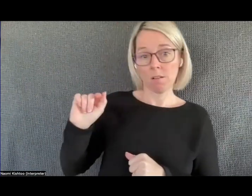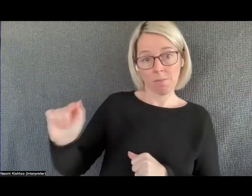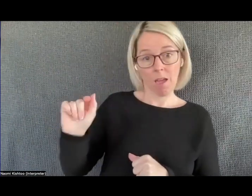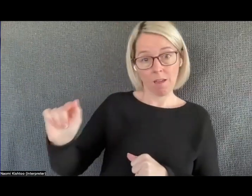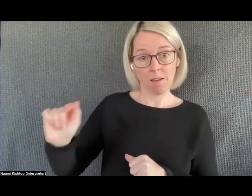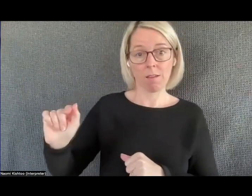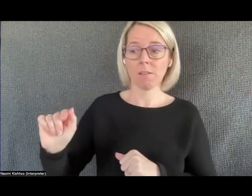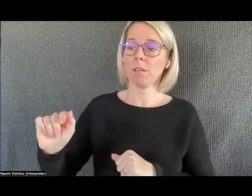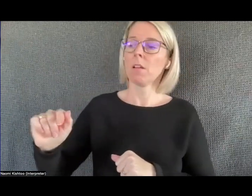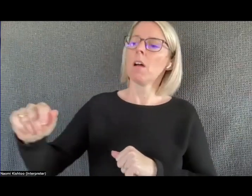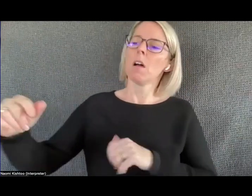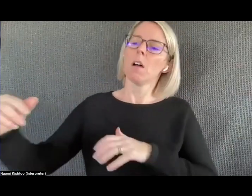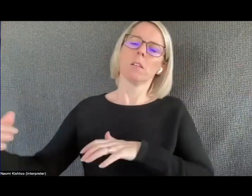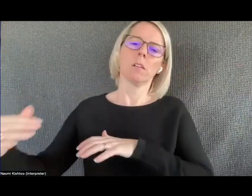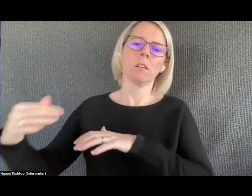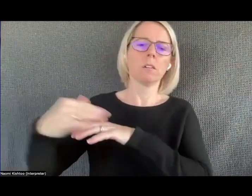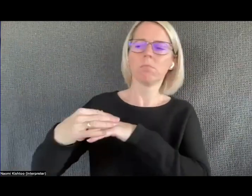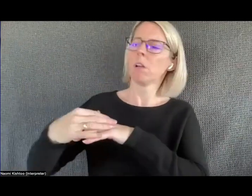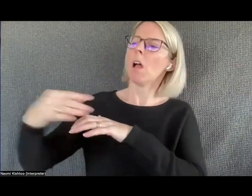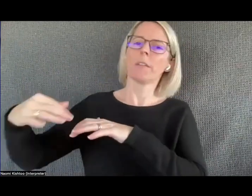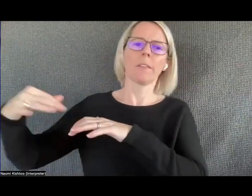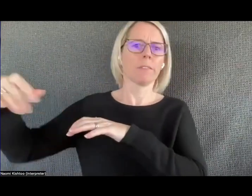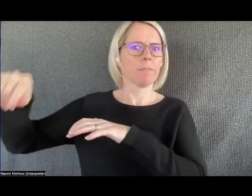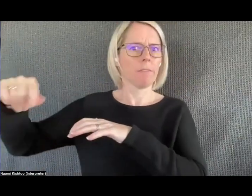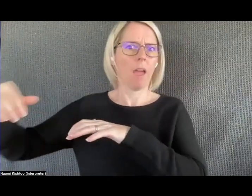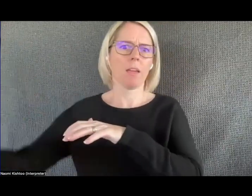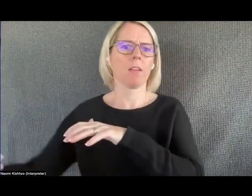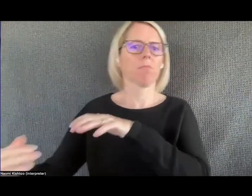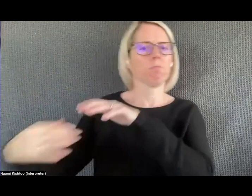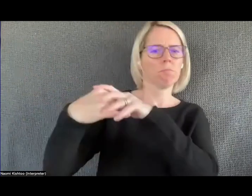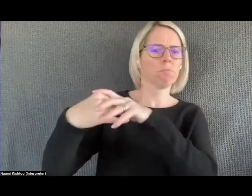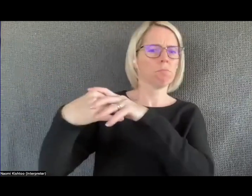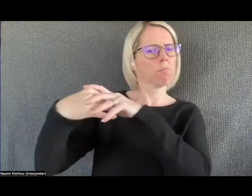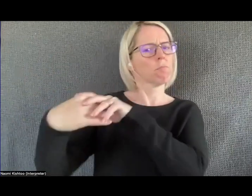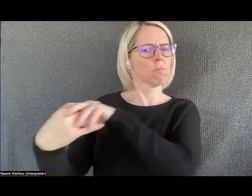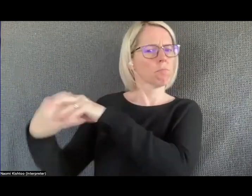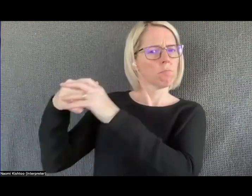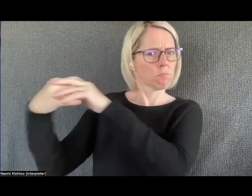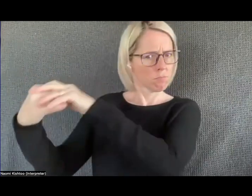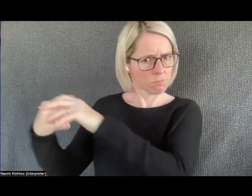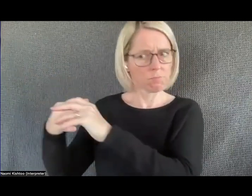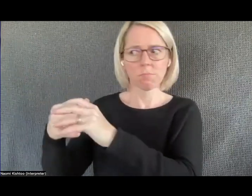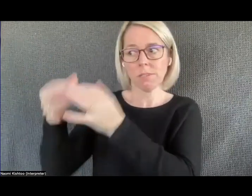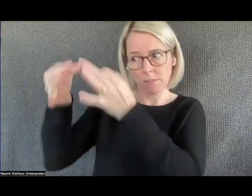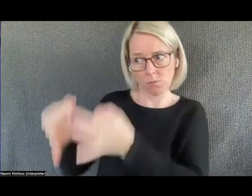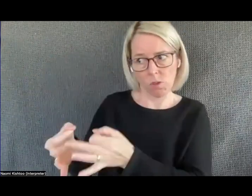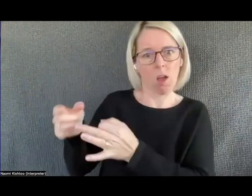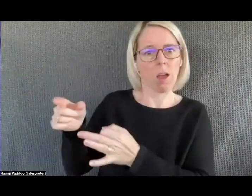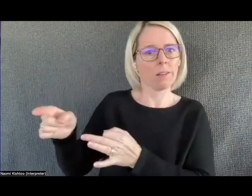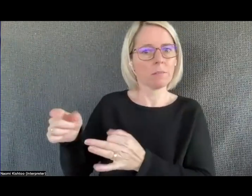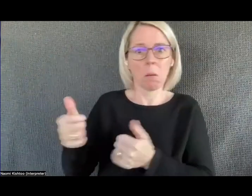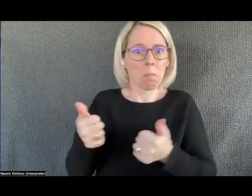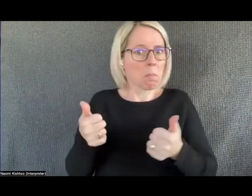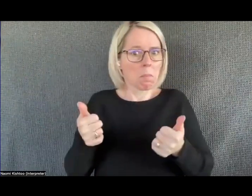they are leading that change, then I would respect that change. If somehow the change that they’re